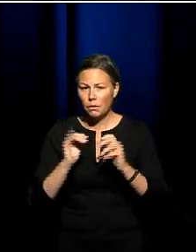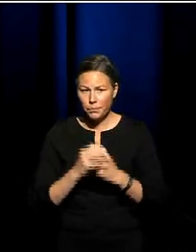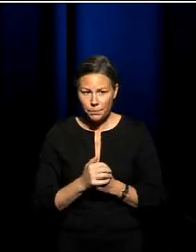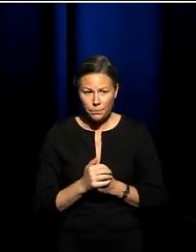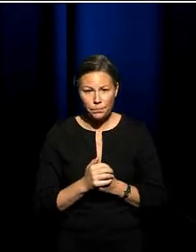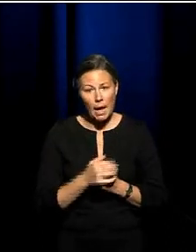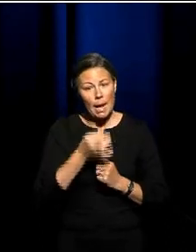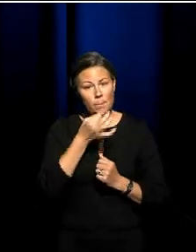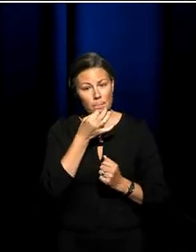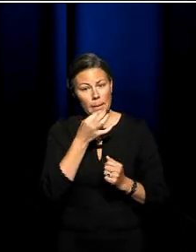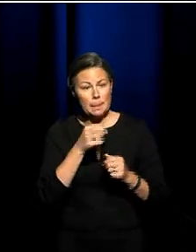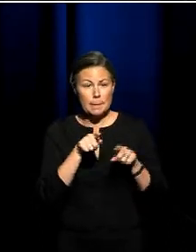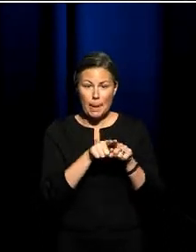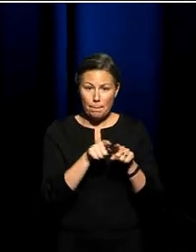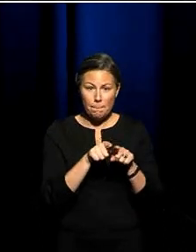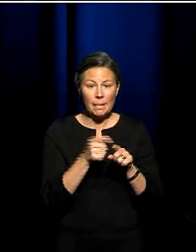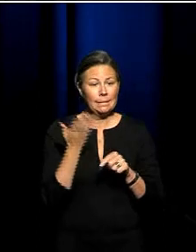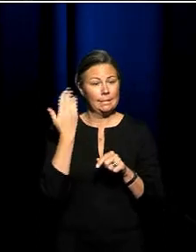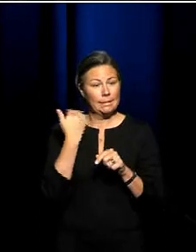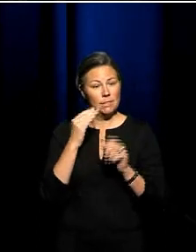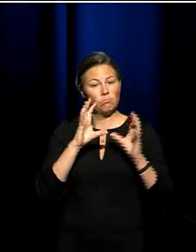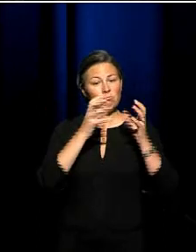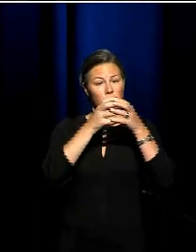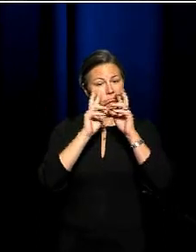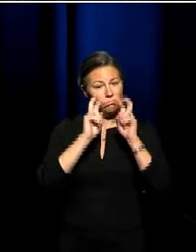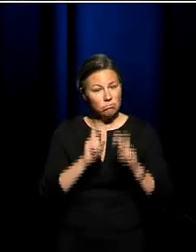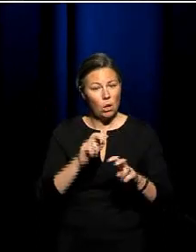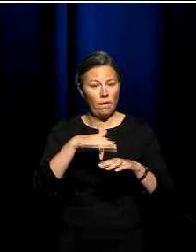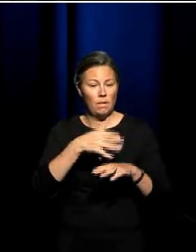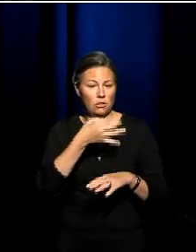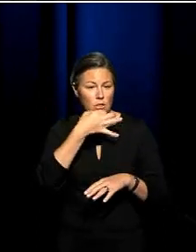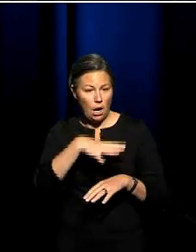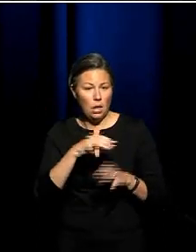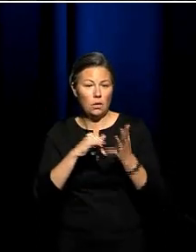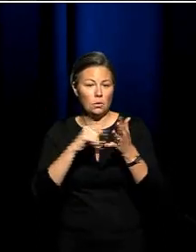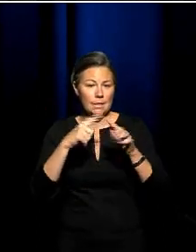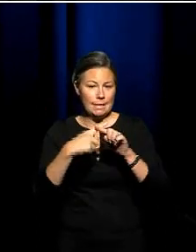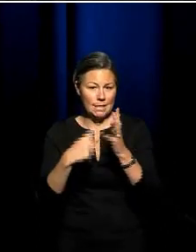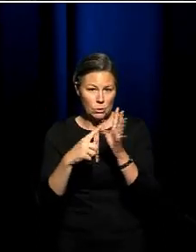Commission into Institutional Responses to Child Sexual Abuse. At the Child Abuse